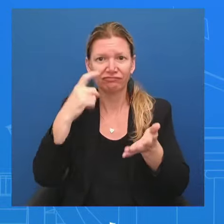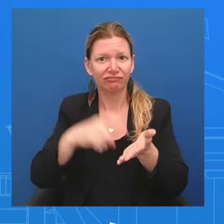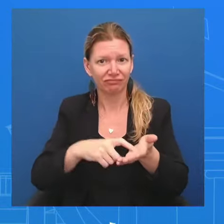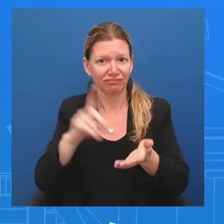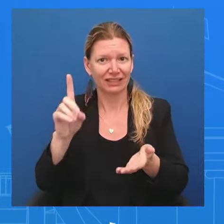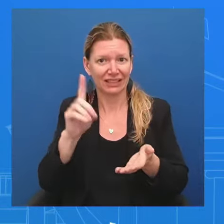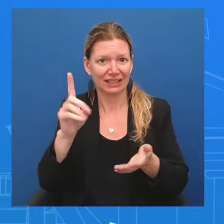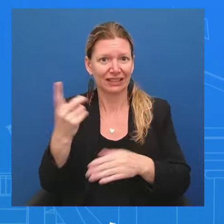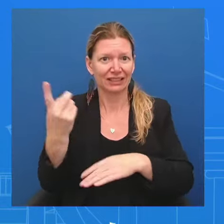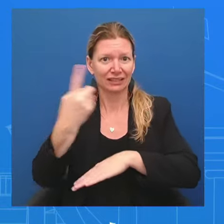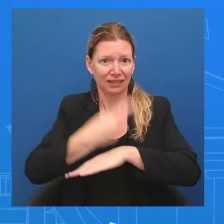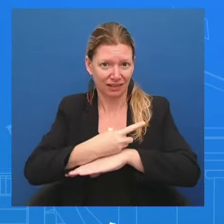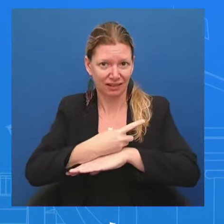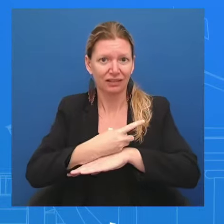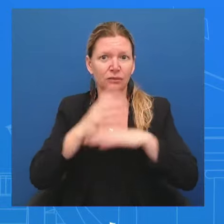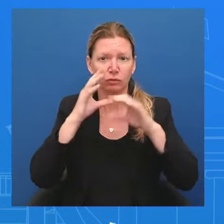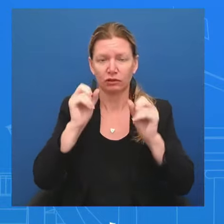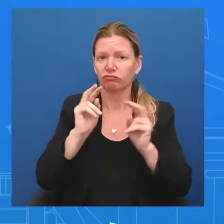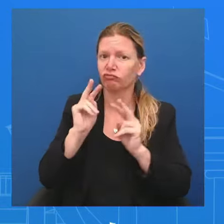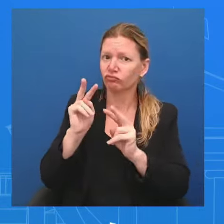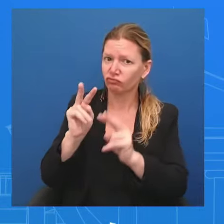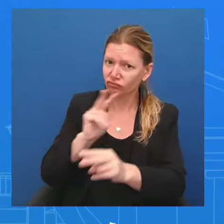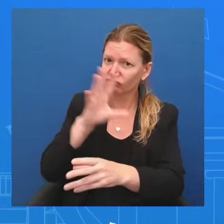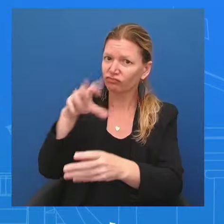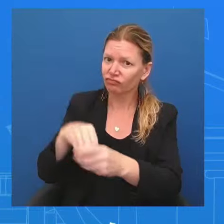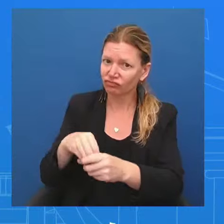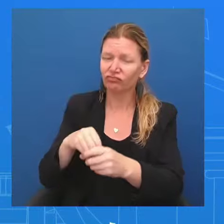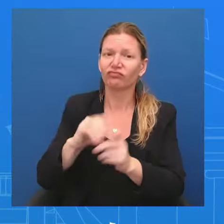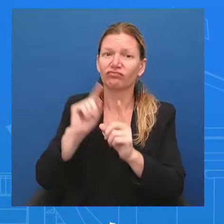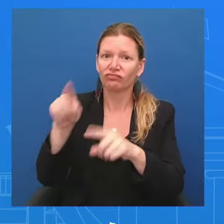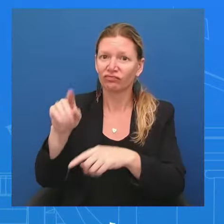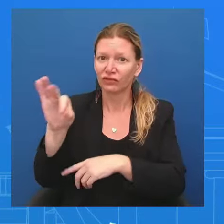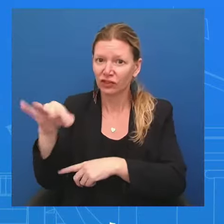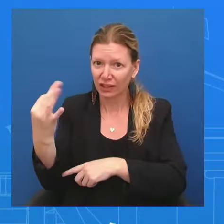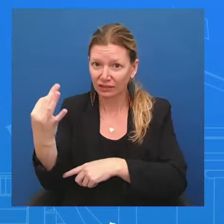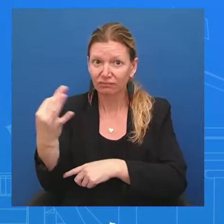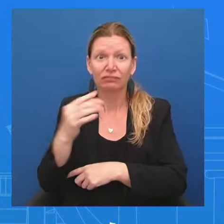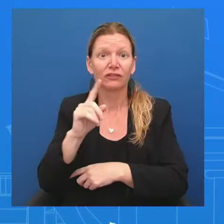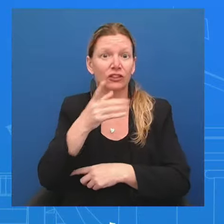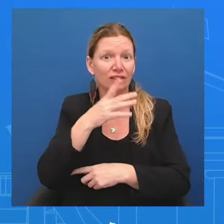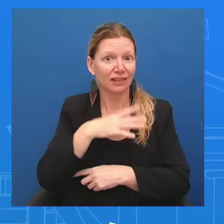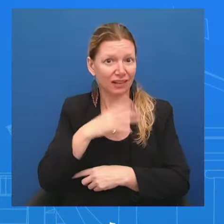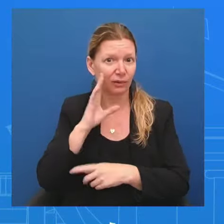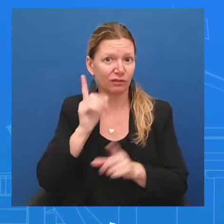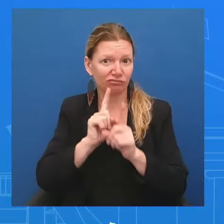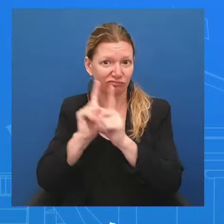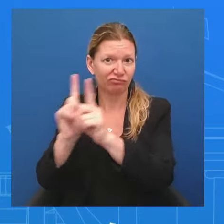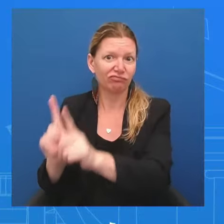Obviously, the first lady will be going as well as there's a state dinner component, as you know, in France.